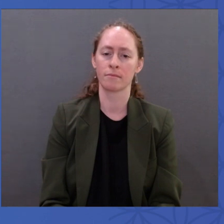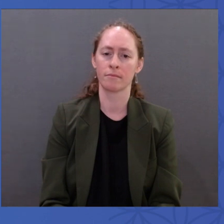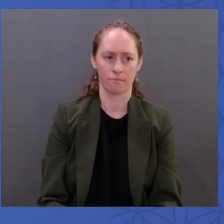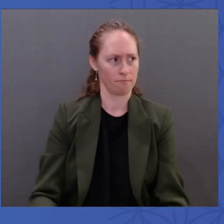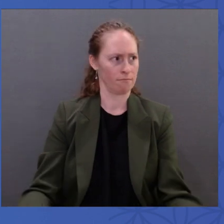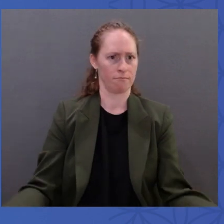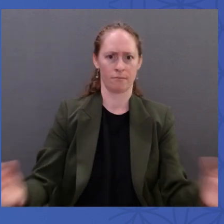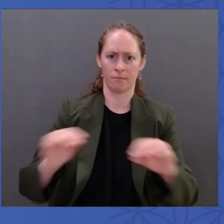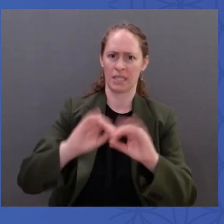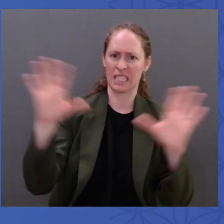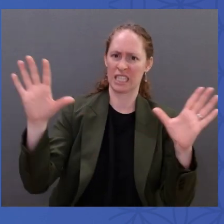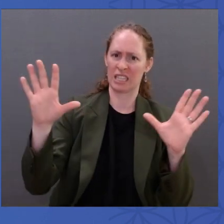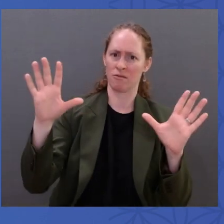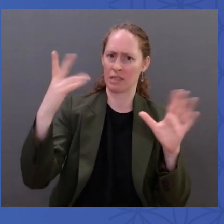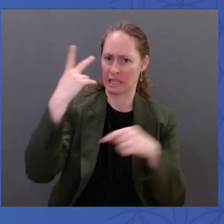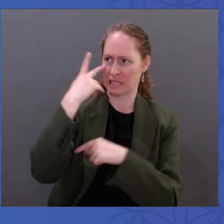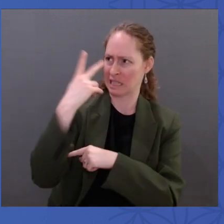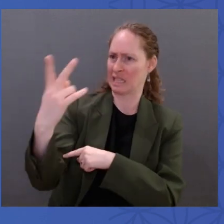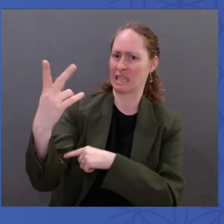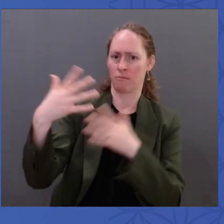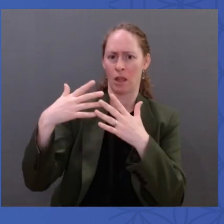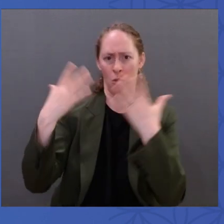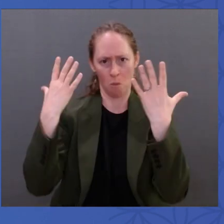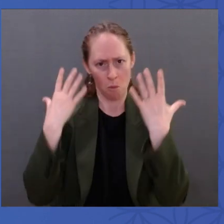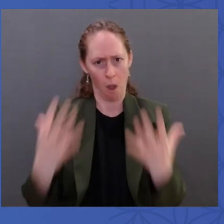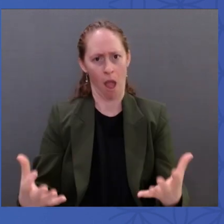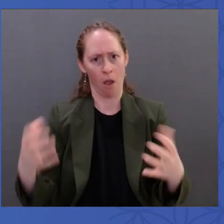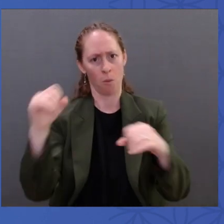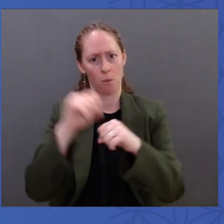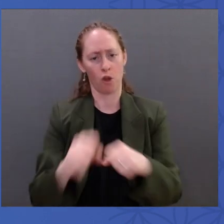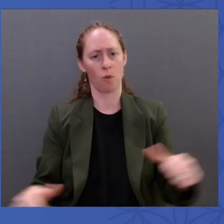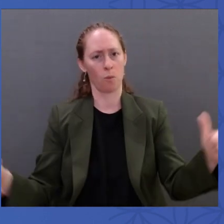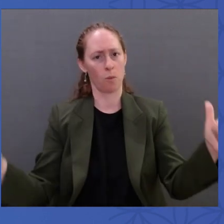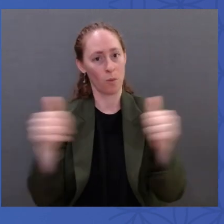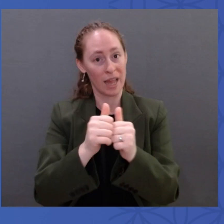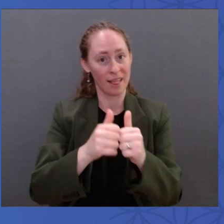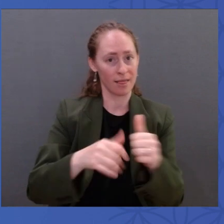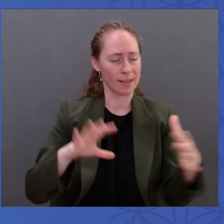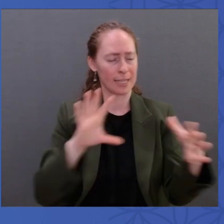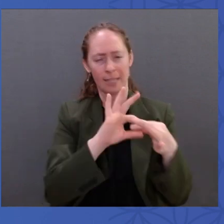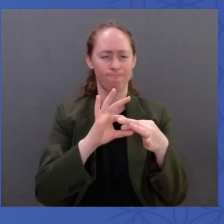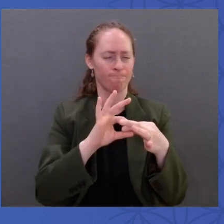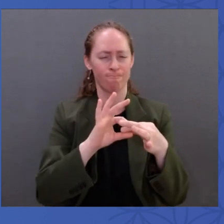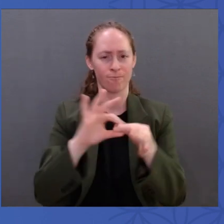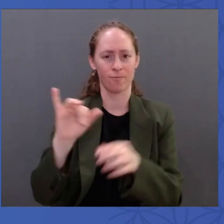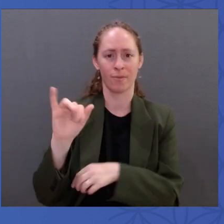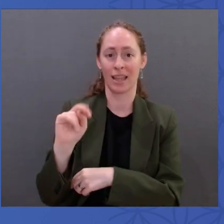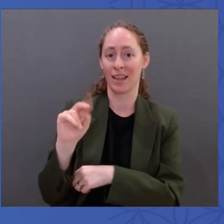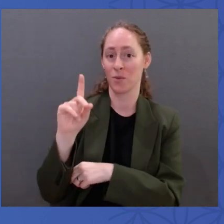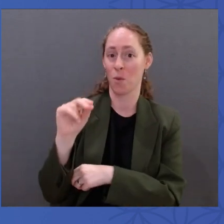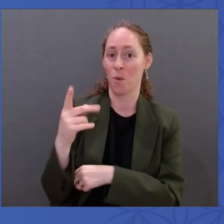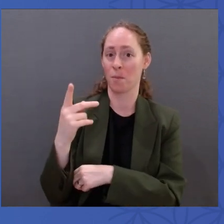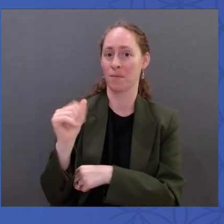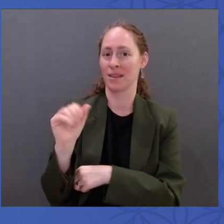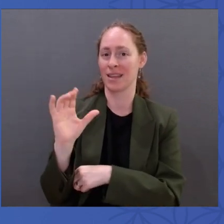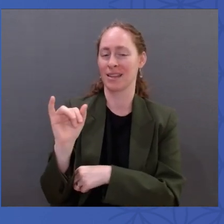in the Indo-Pacific region. Recent global events have presented us with challenging circumstances.